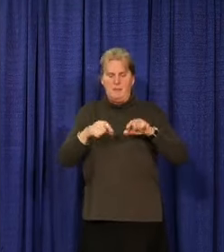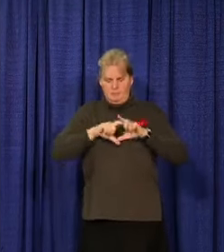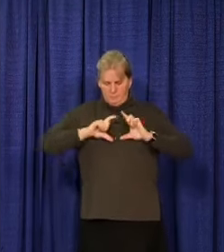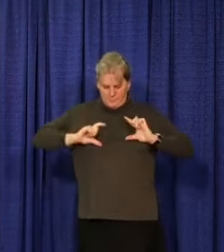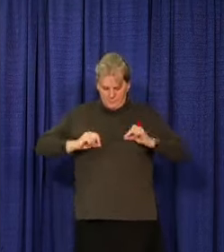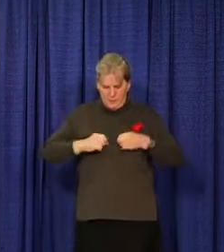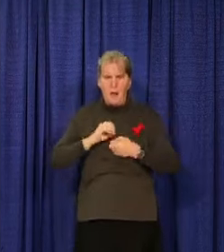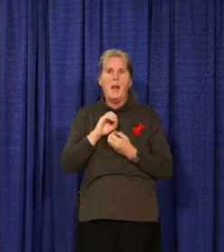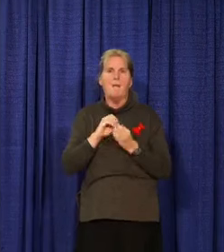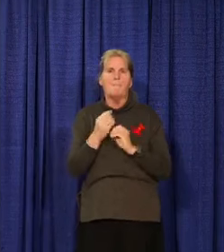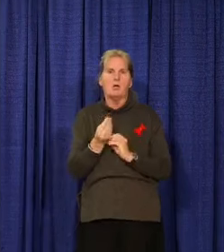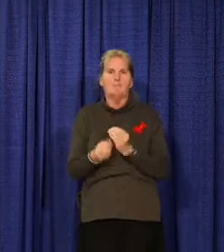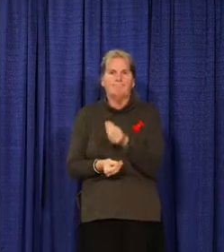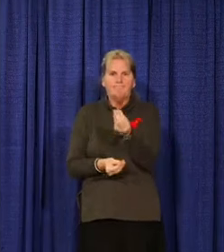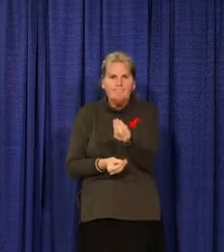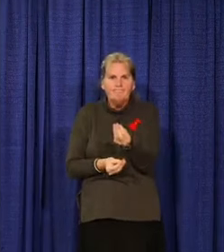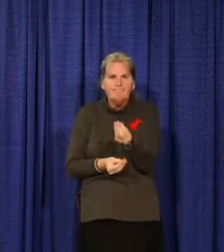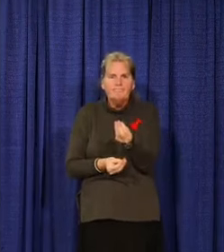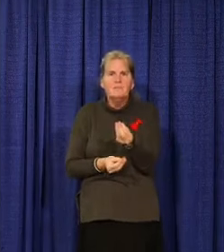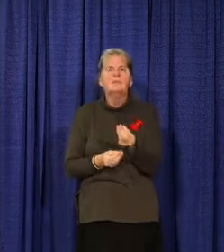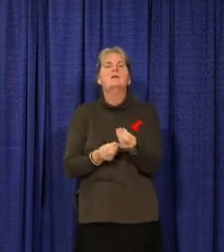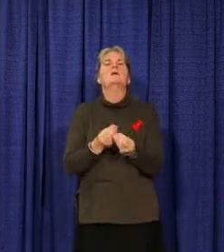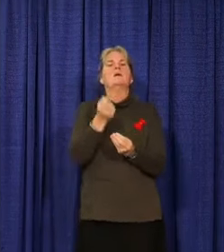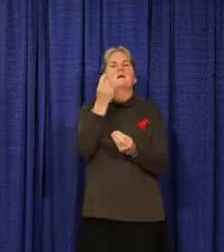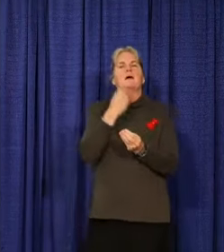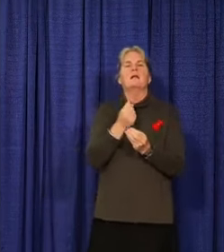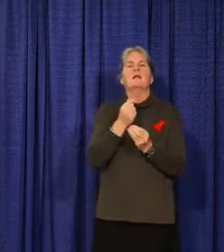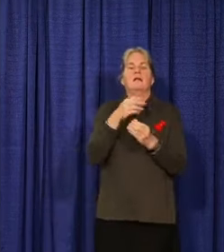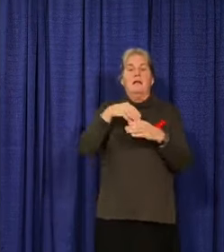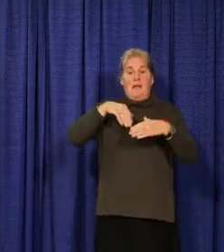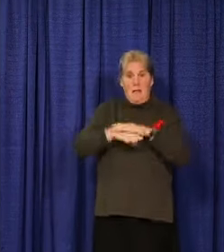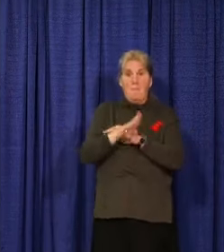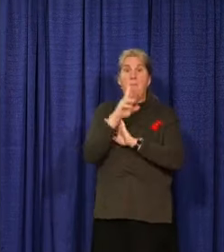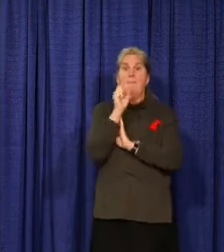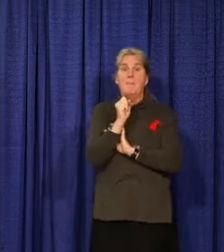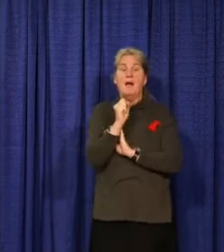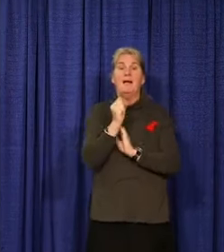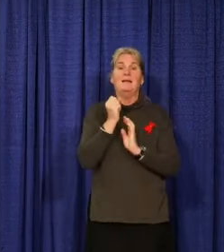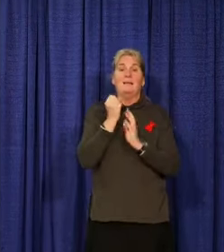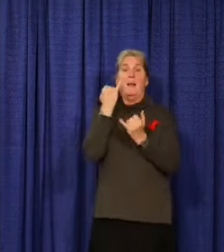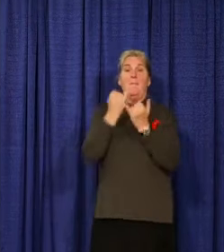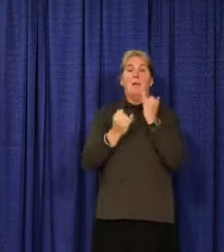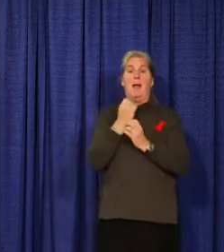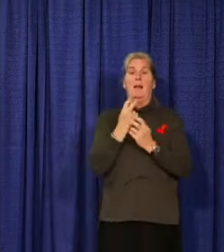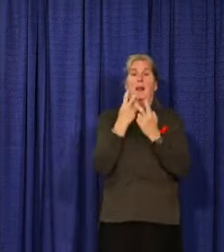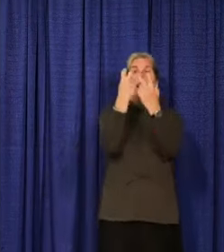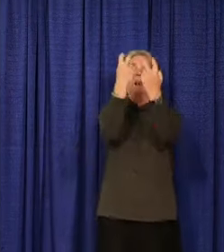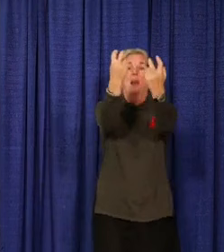pass with their school bus number on it. Students will be loaded back to front and unloaded from front to